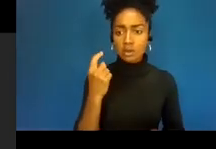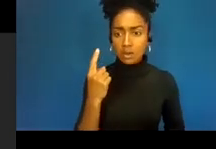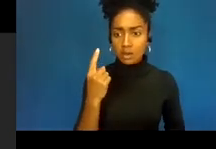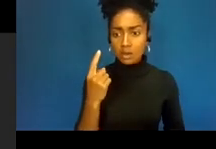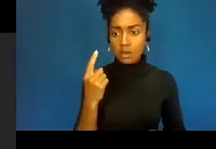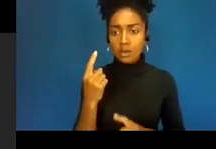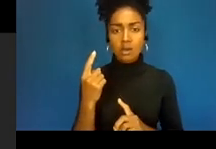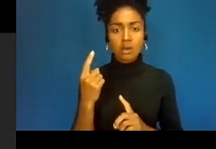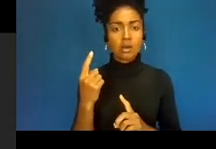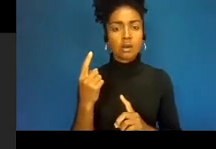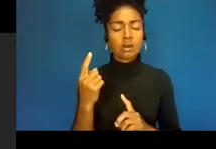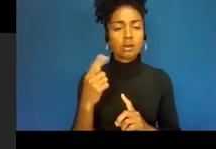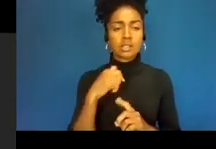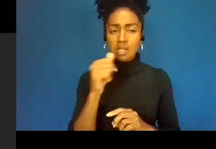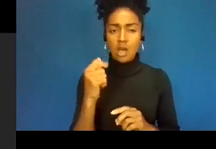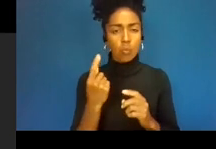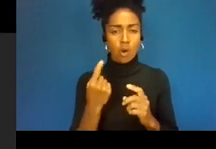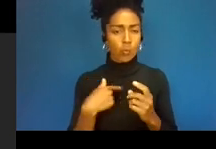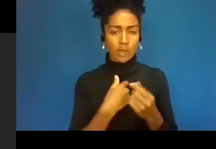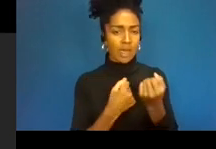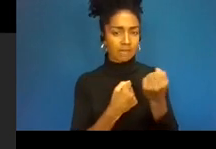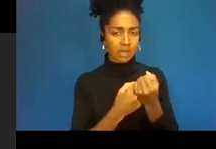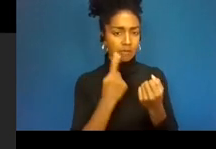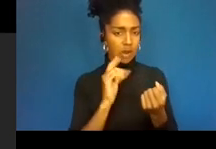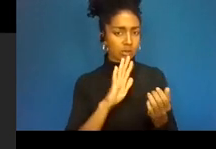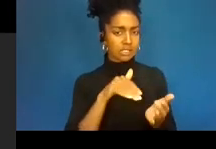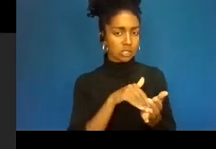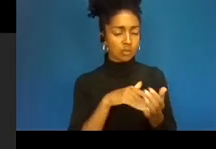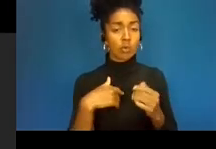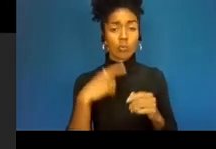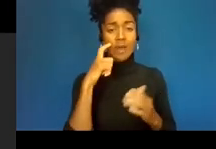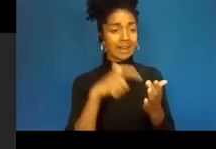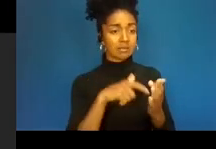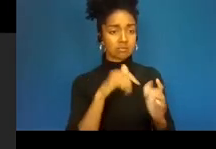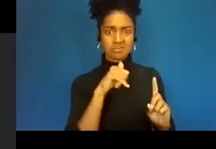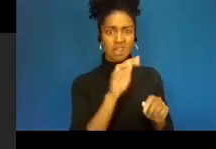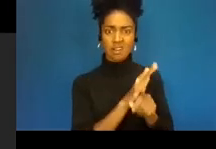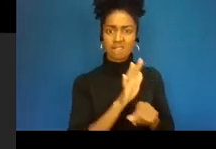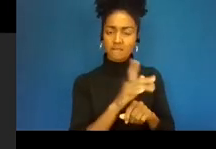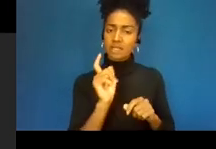[audio cutting out] But we recognize that that's not fully enough, that we need more.